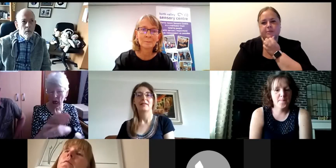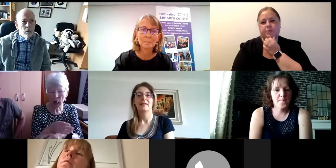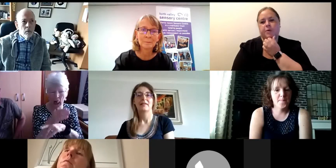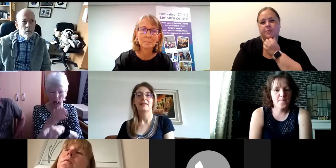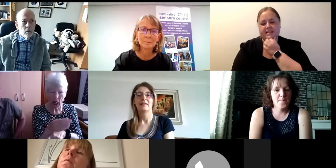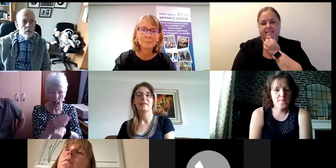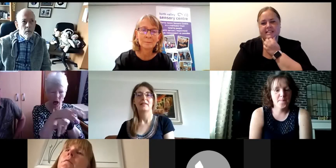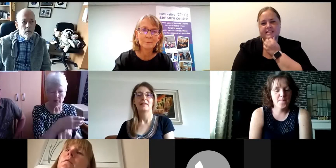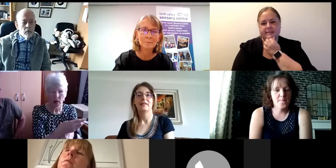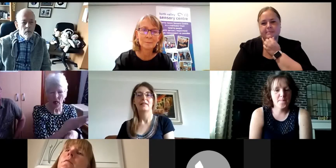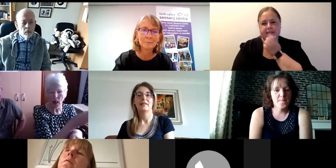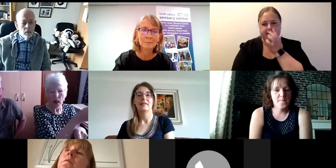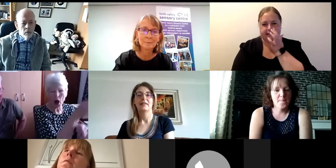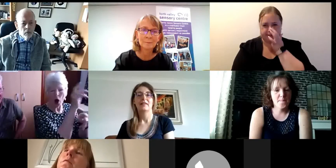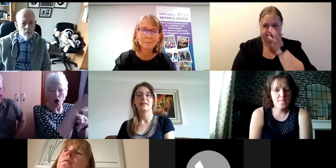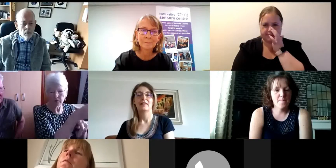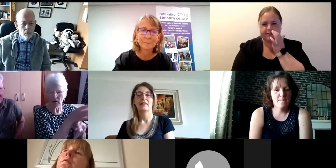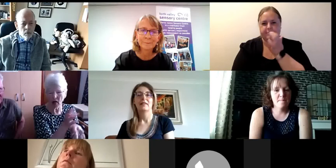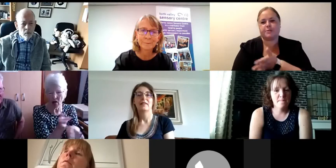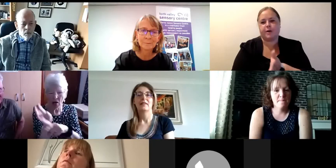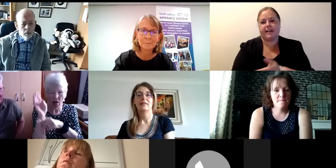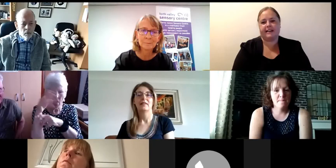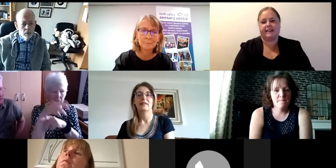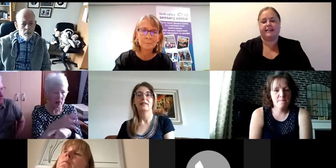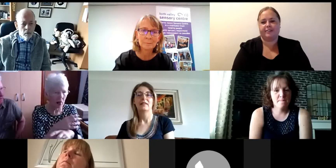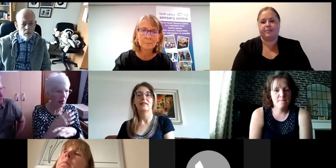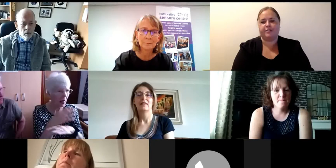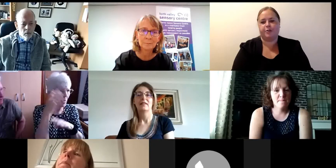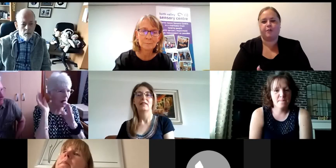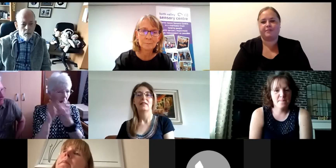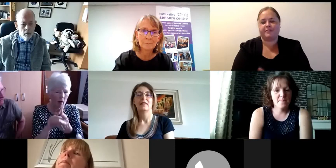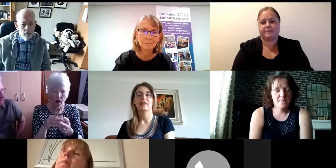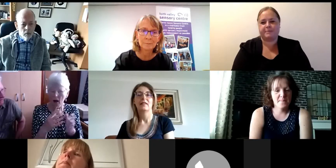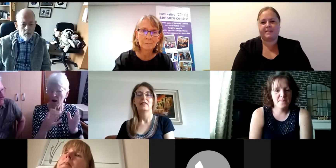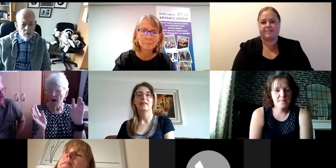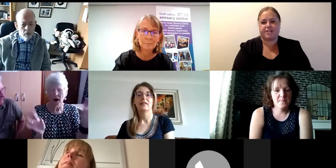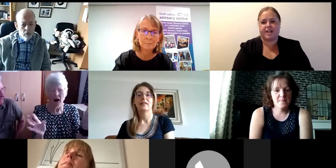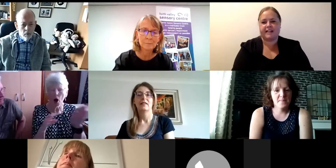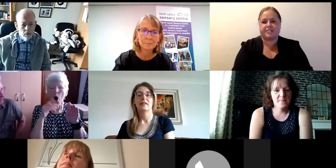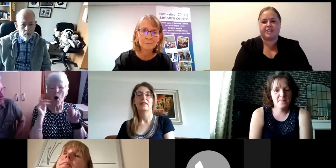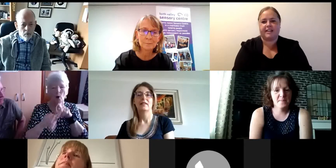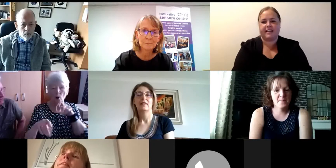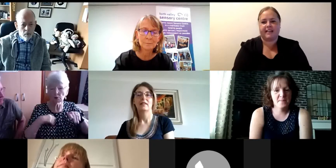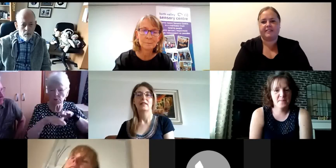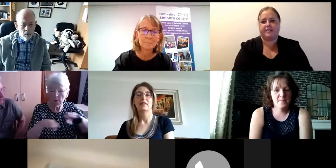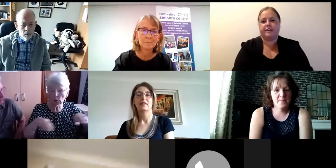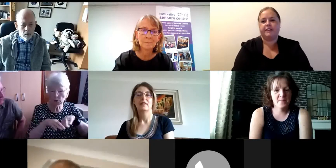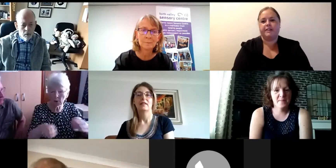were a one way system so I didn't do that very often